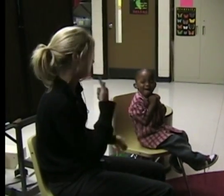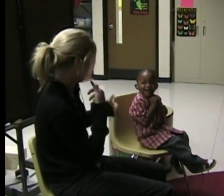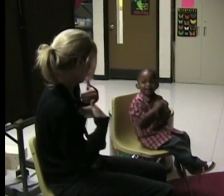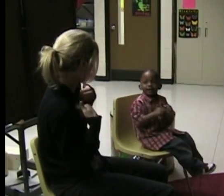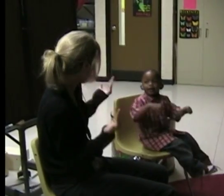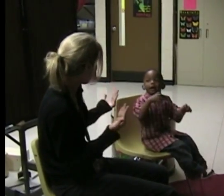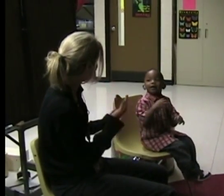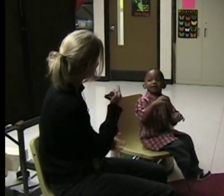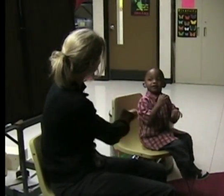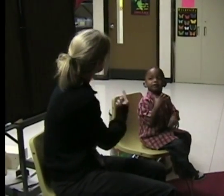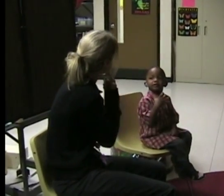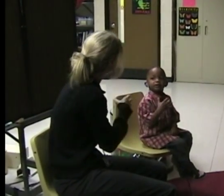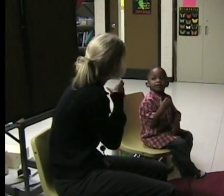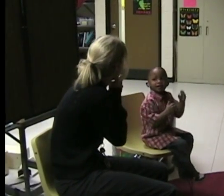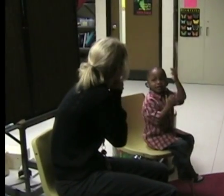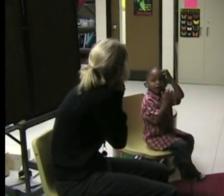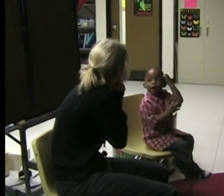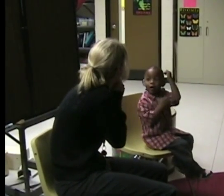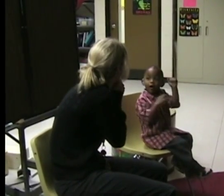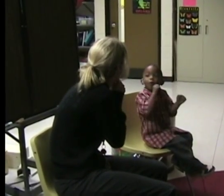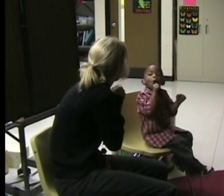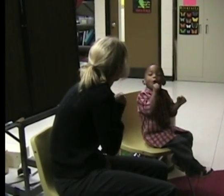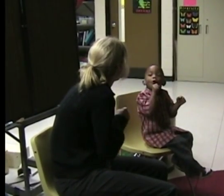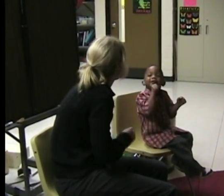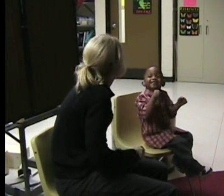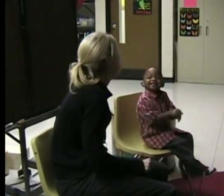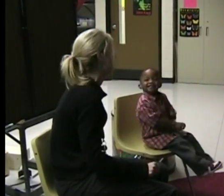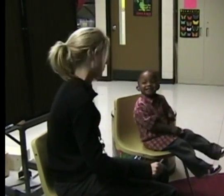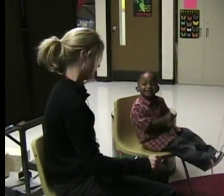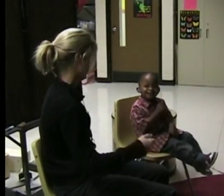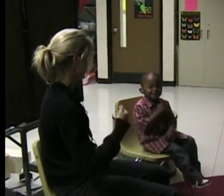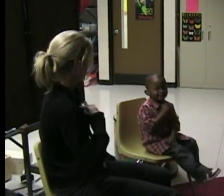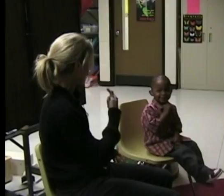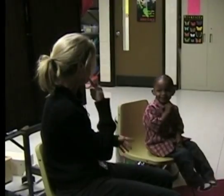I say, 'Young,' you say, 'Old.'